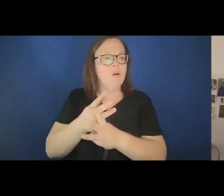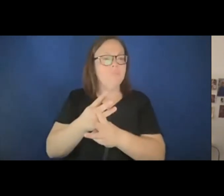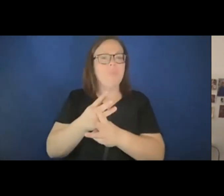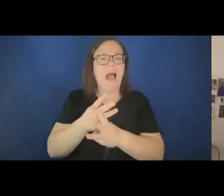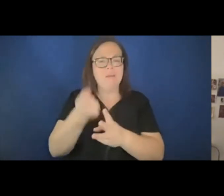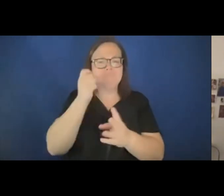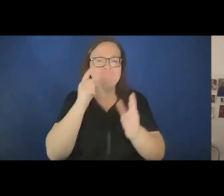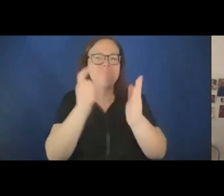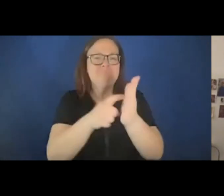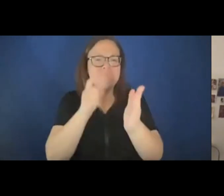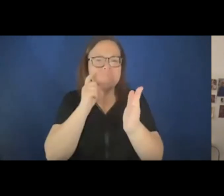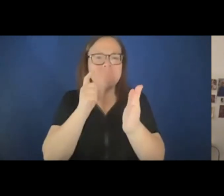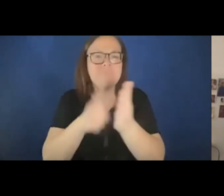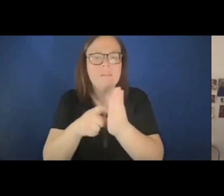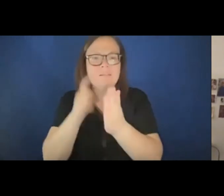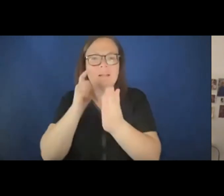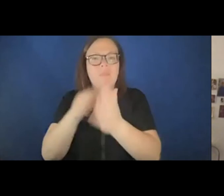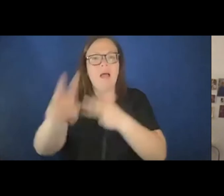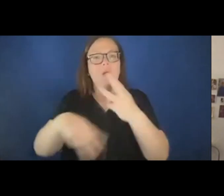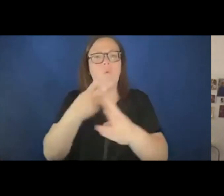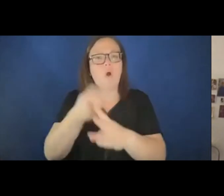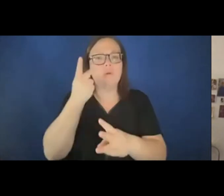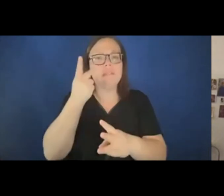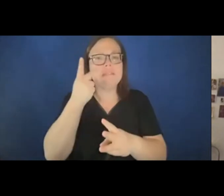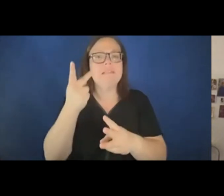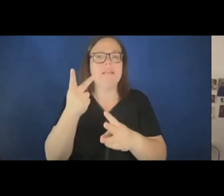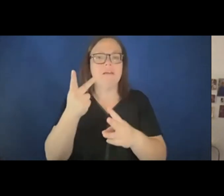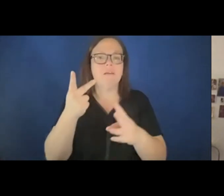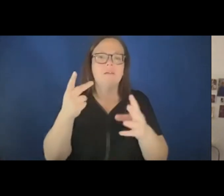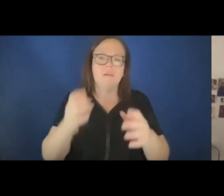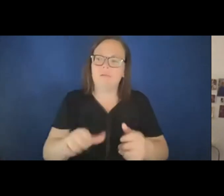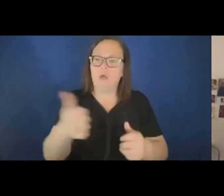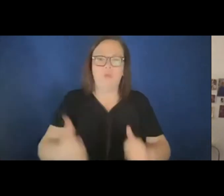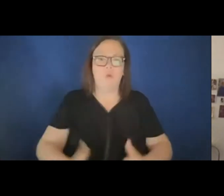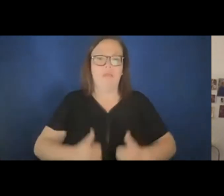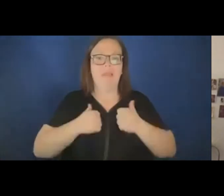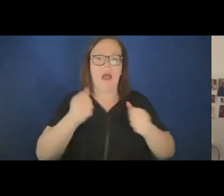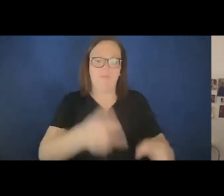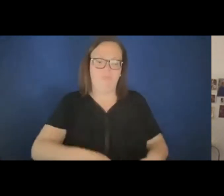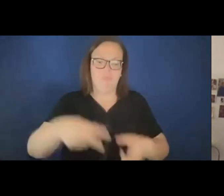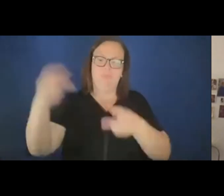of voices that floods the streets after another life is snatched from a mother’s grasp, their demands